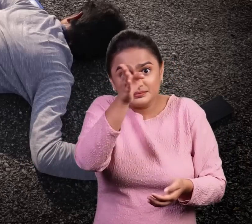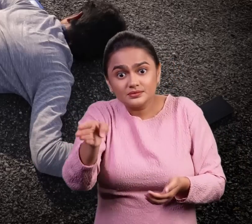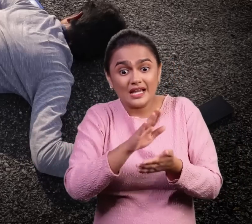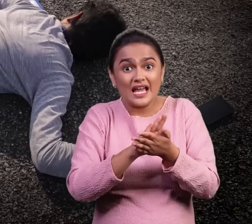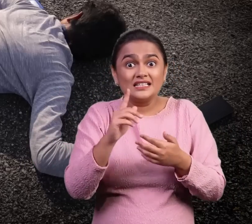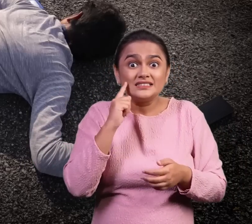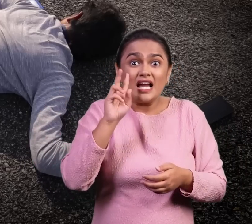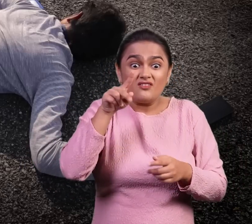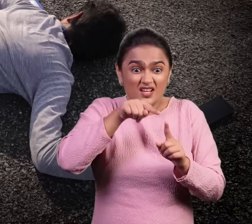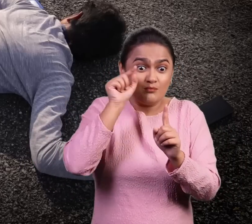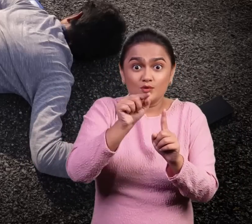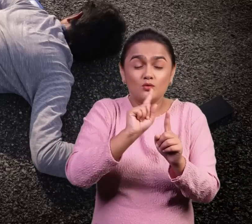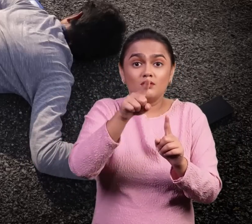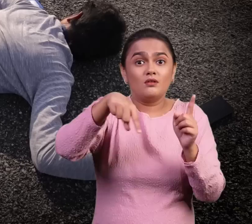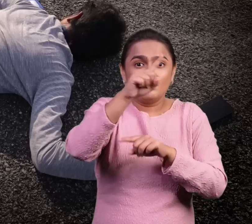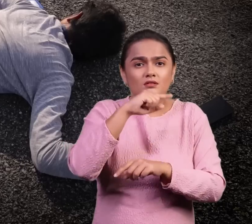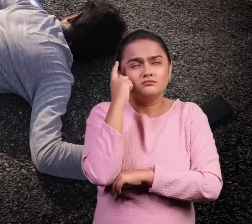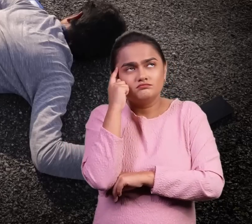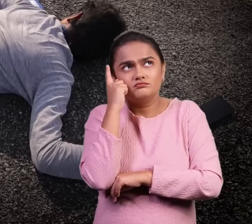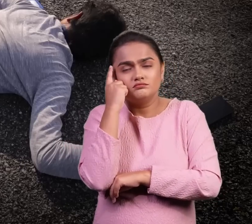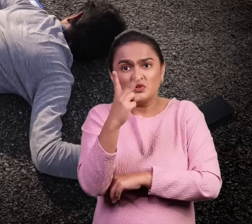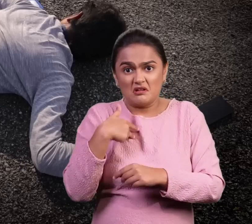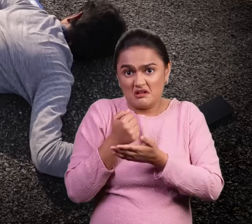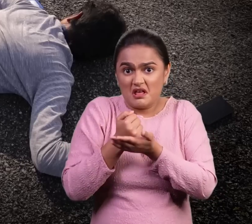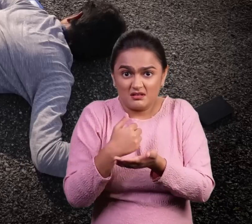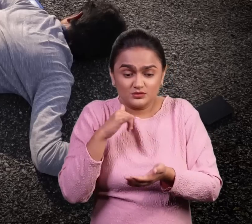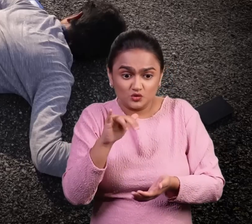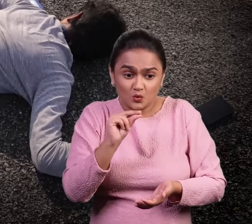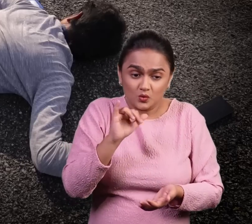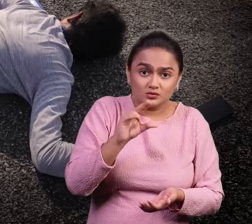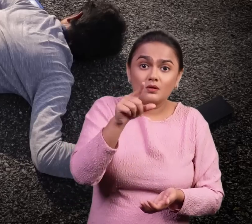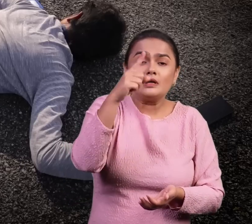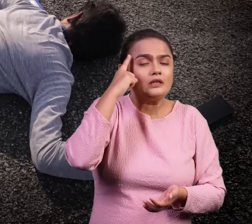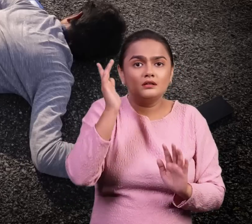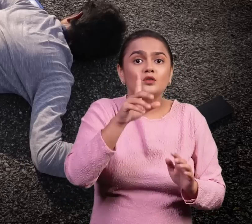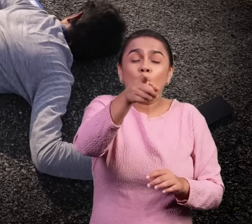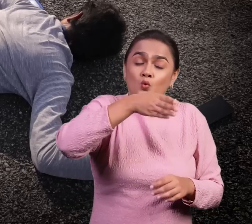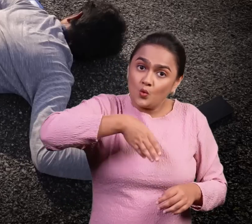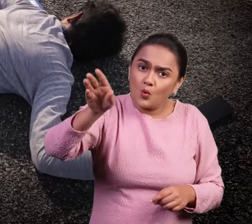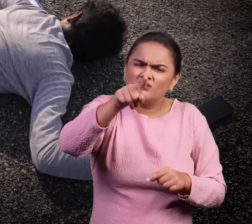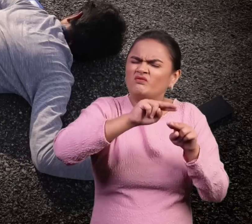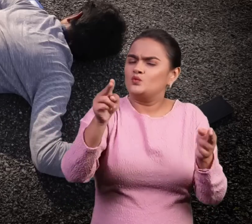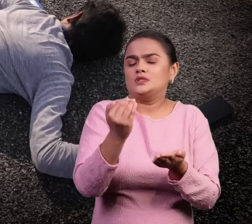HIV should not be a reason to hesitate when helping them. Go and help, you will be completely safe.